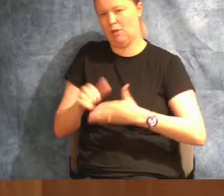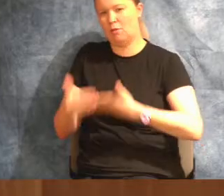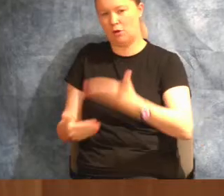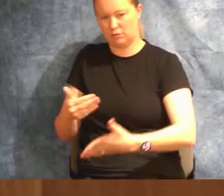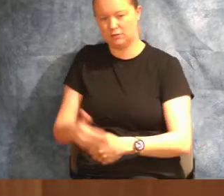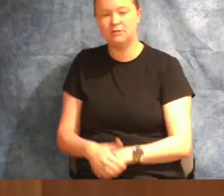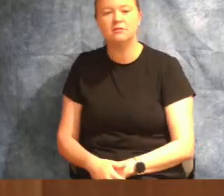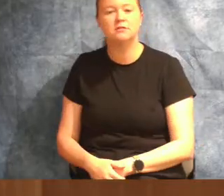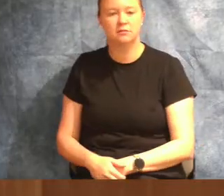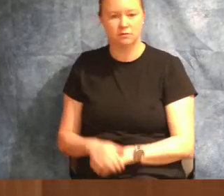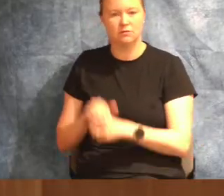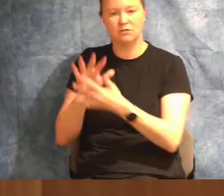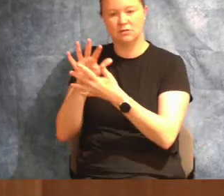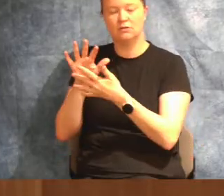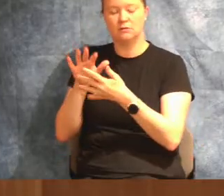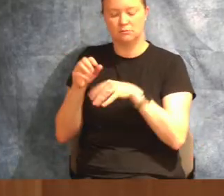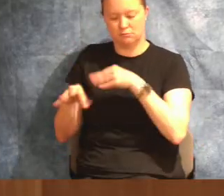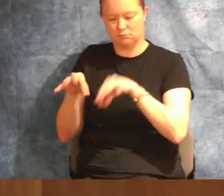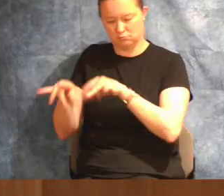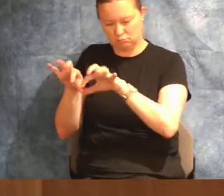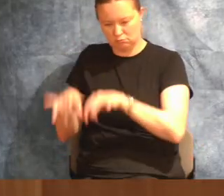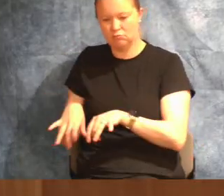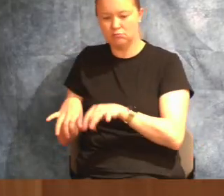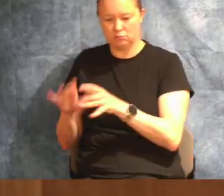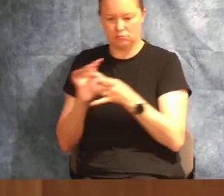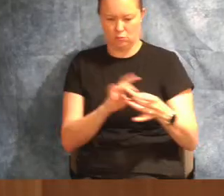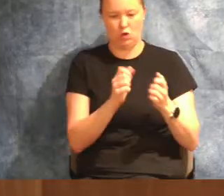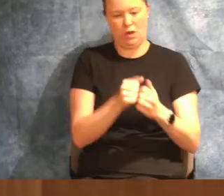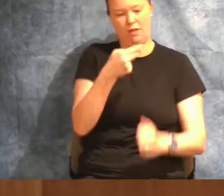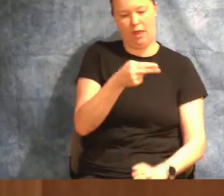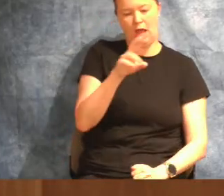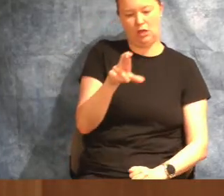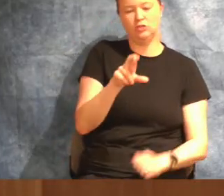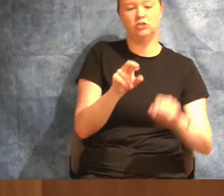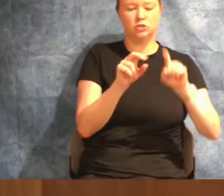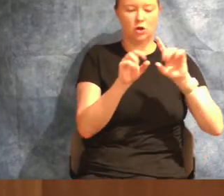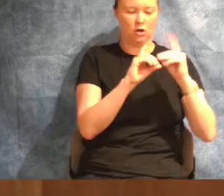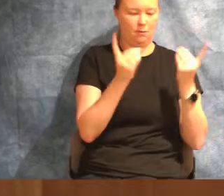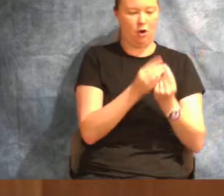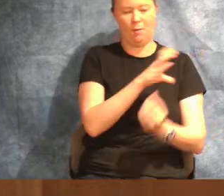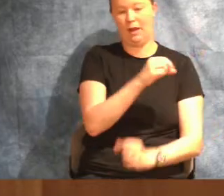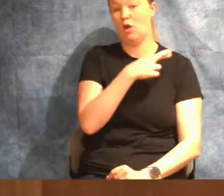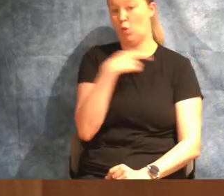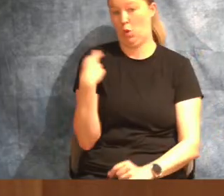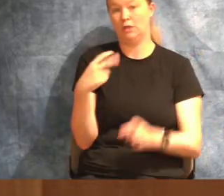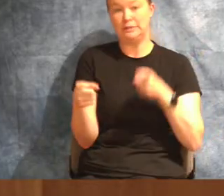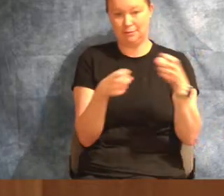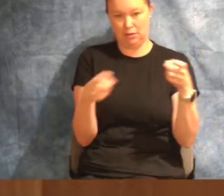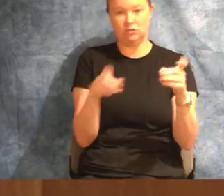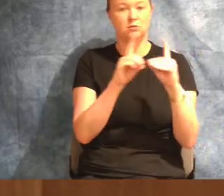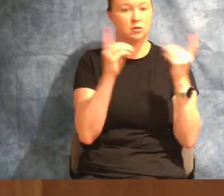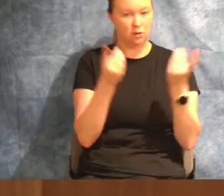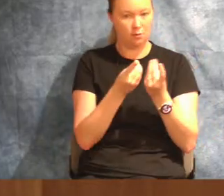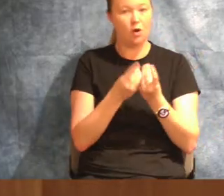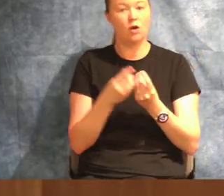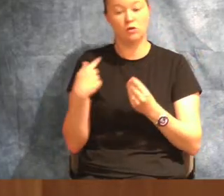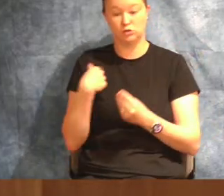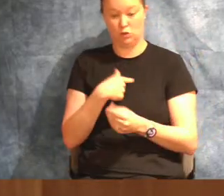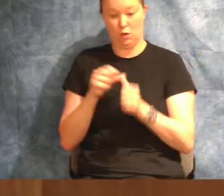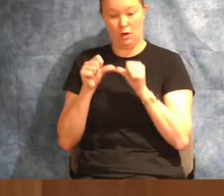and filter it through our HR department and risk management so that we're maintaining just kind of